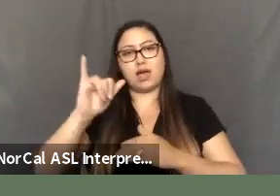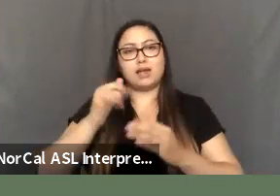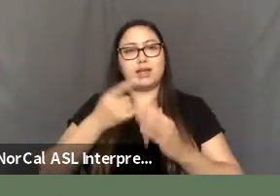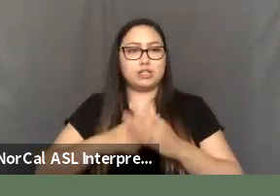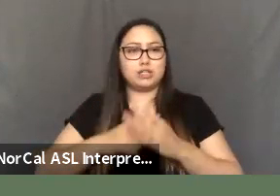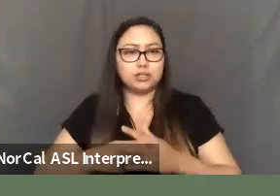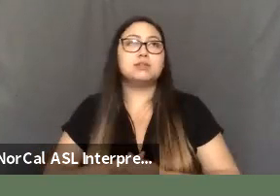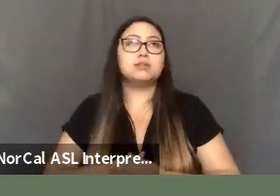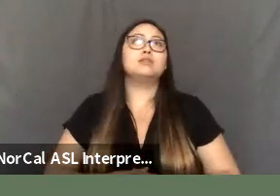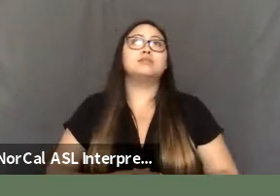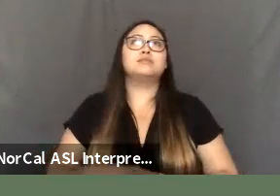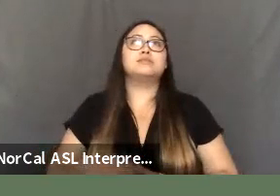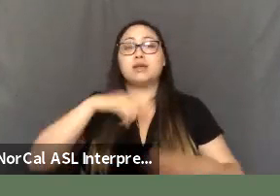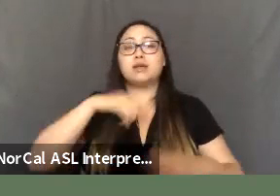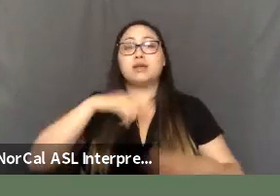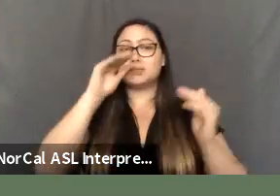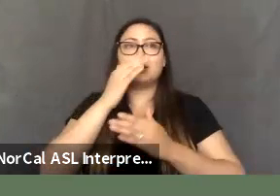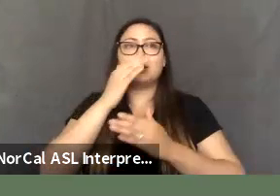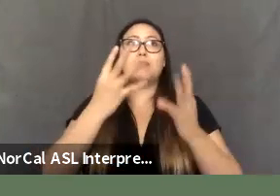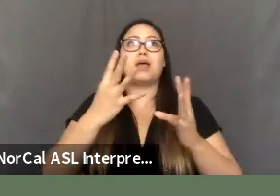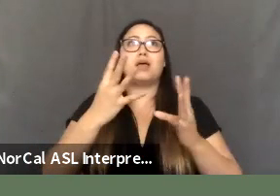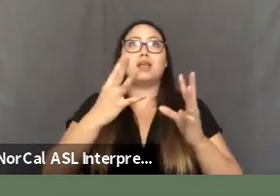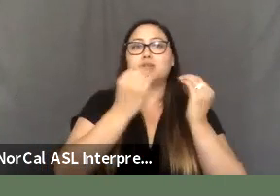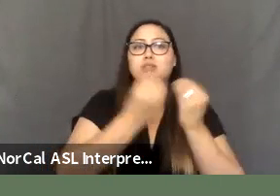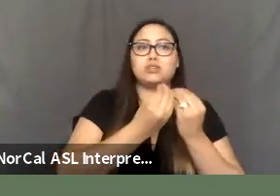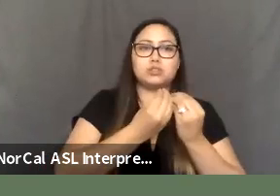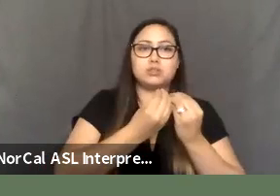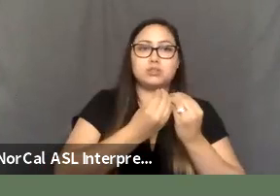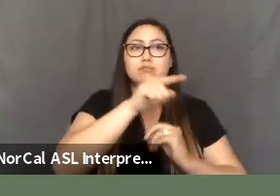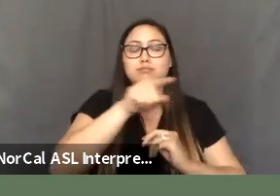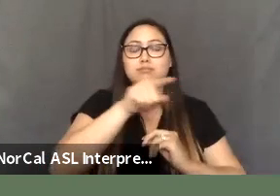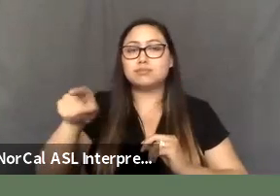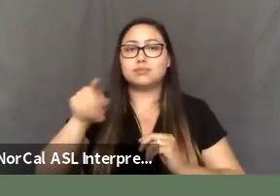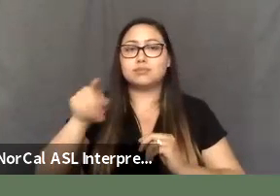many organizations out there who don't really have someone who is leading these initiatives,